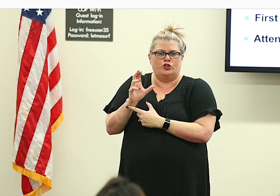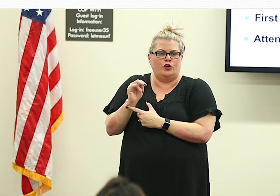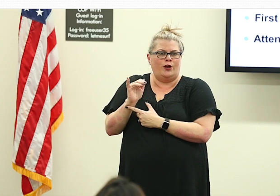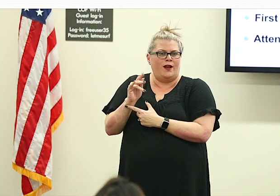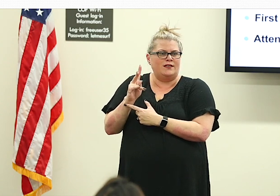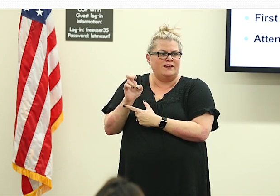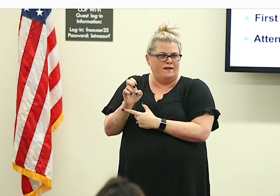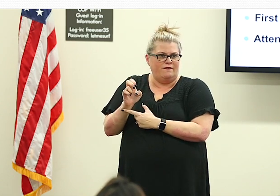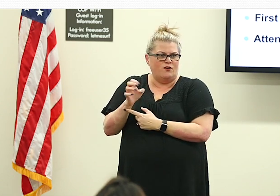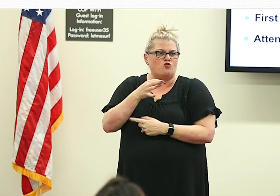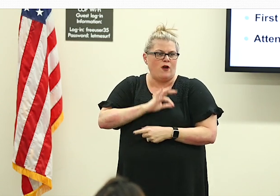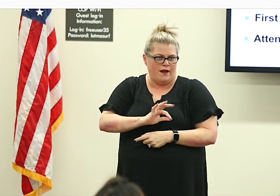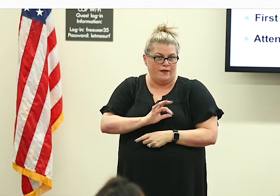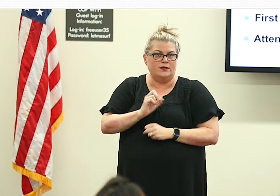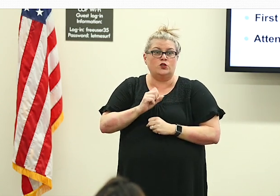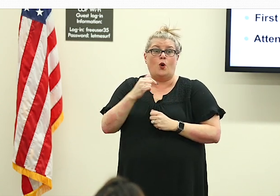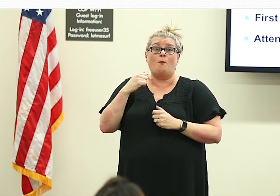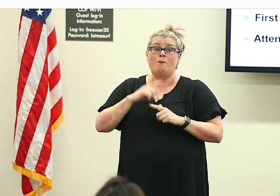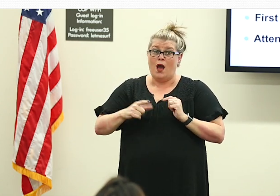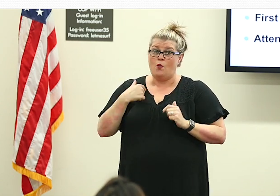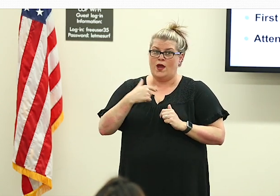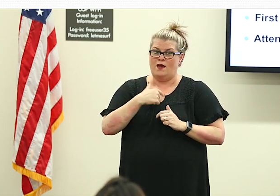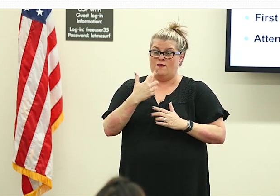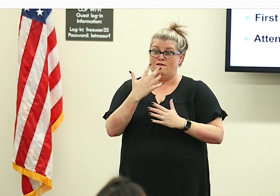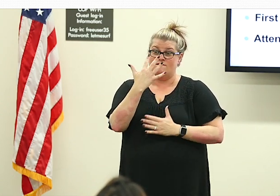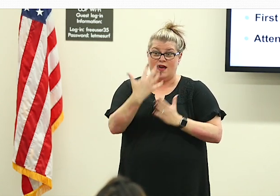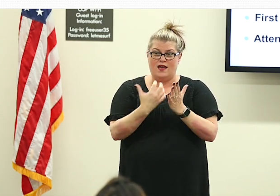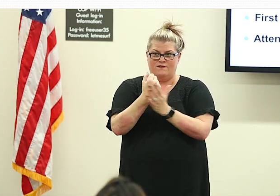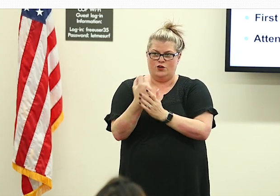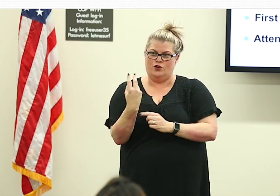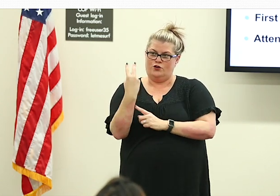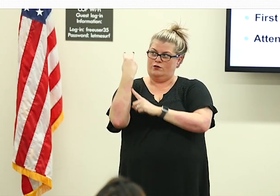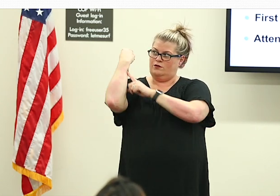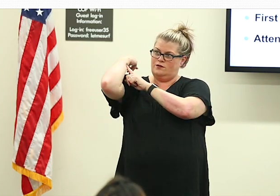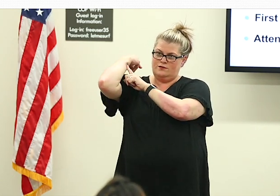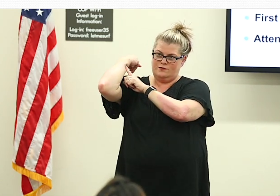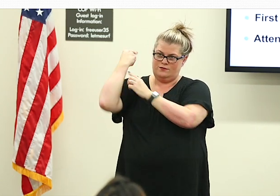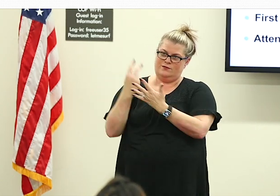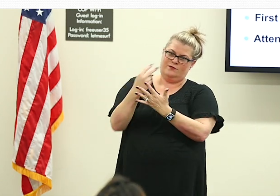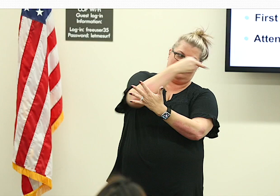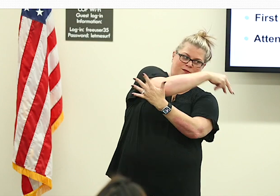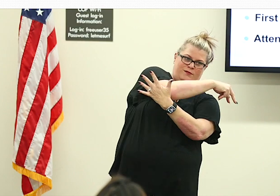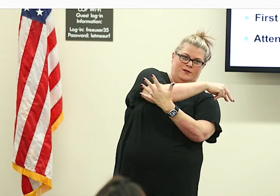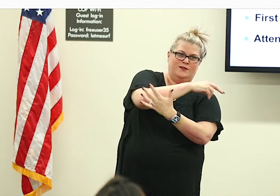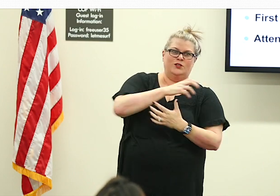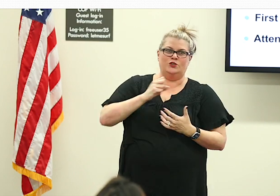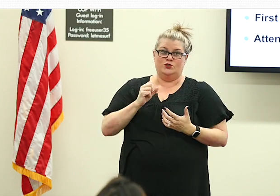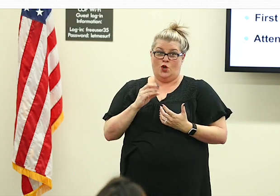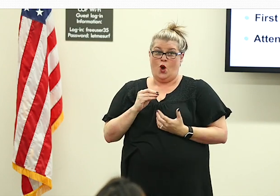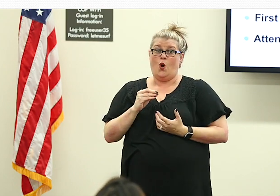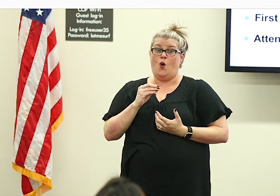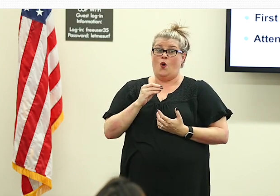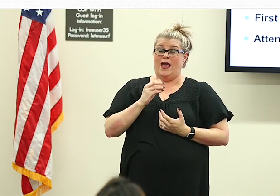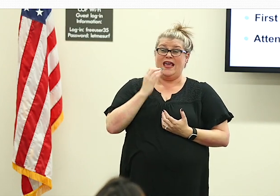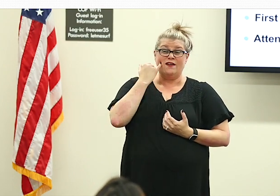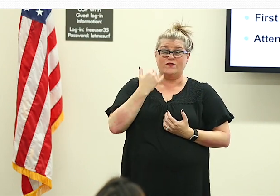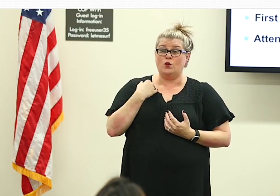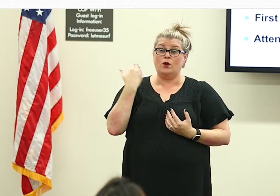We have a five-year lookback for foreclosures and bankruptcies. So they have to have been closed at least five years ago.